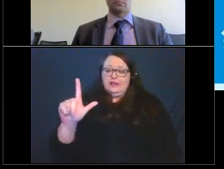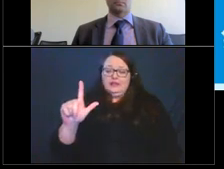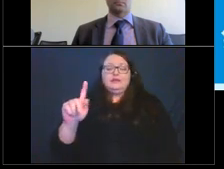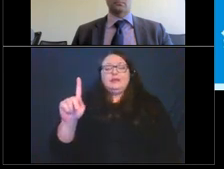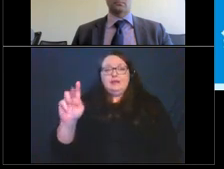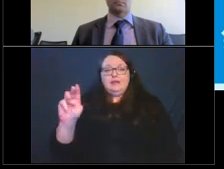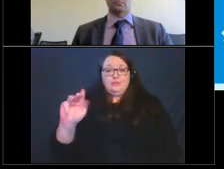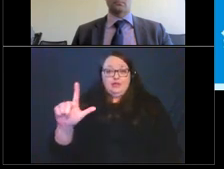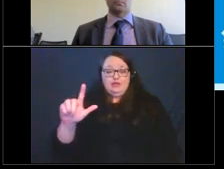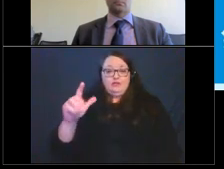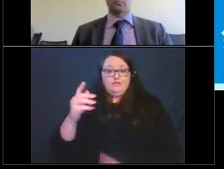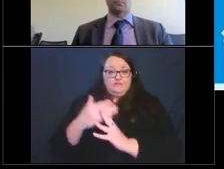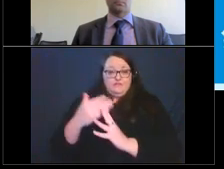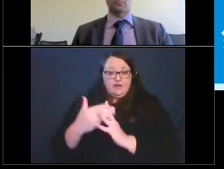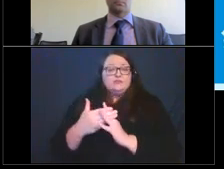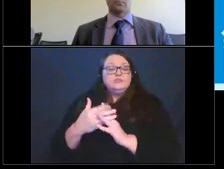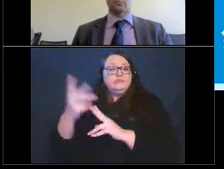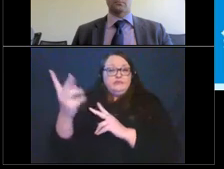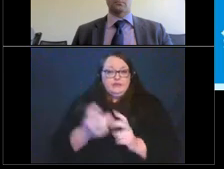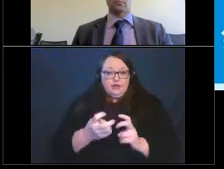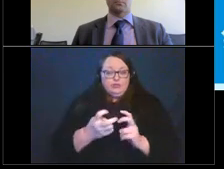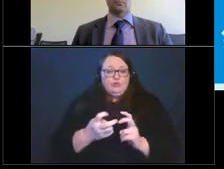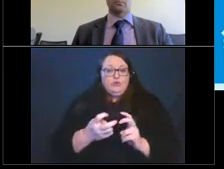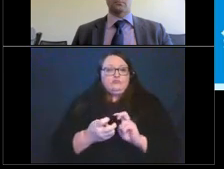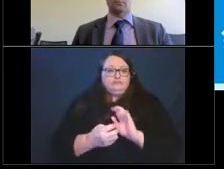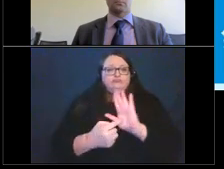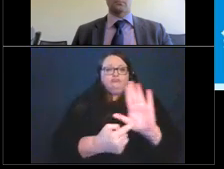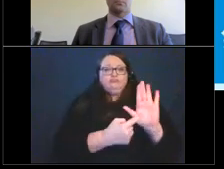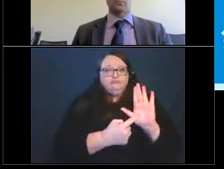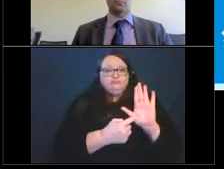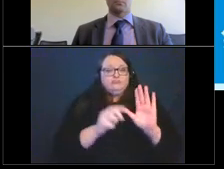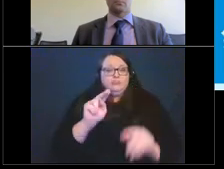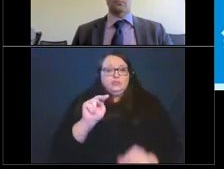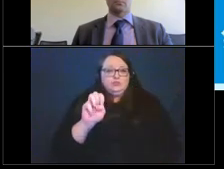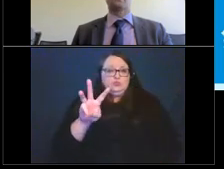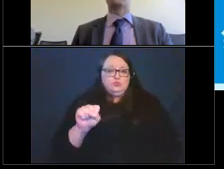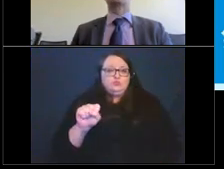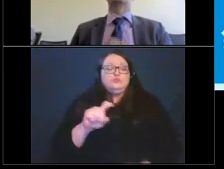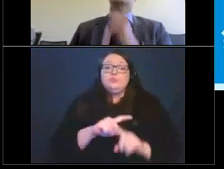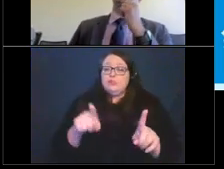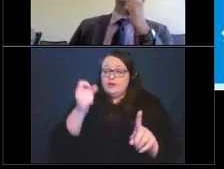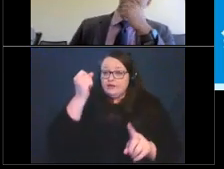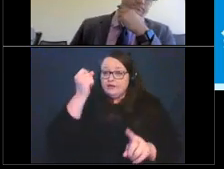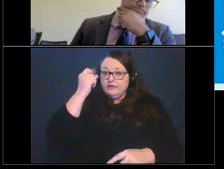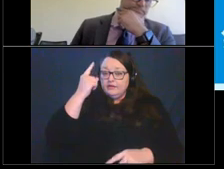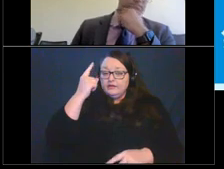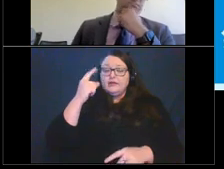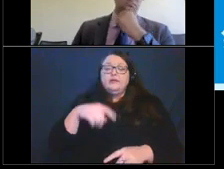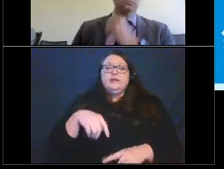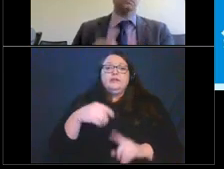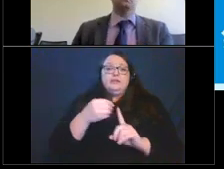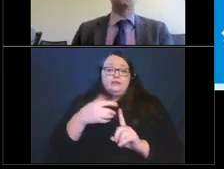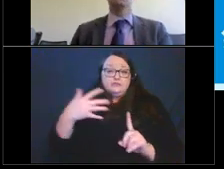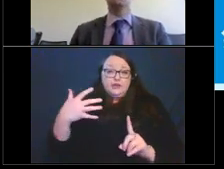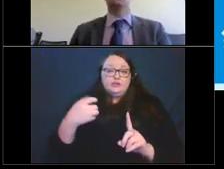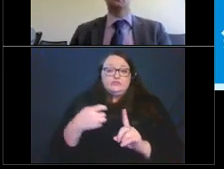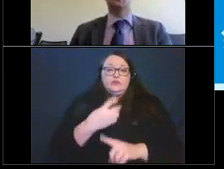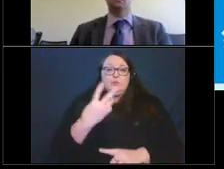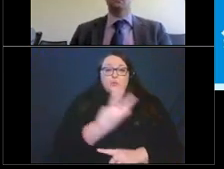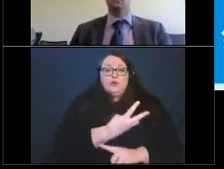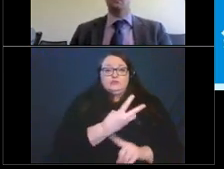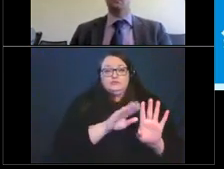able to show it on their broadcast, but I will say that the expansion from Western Region to the rest